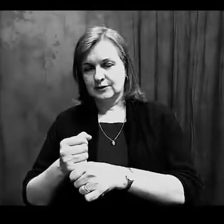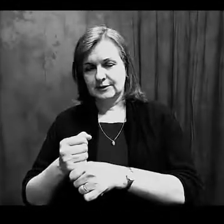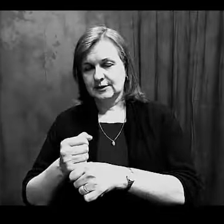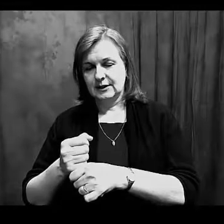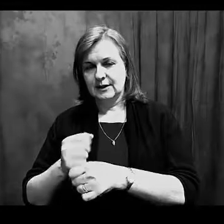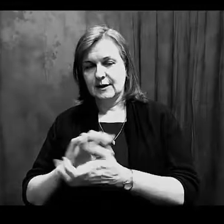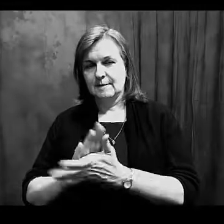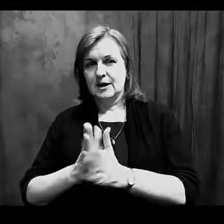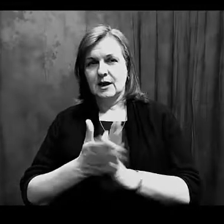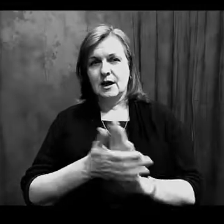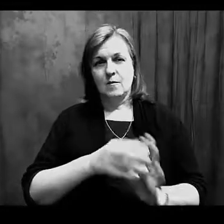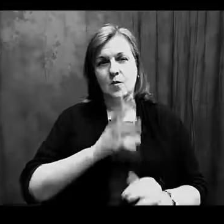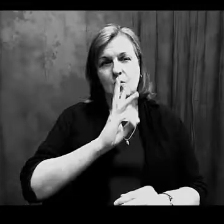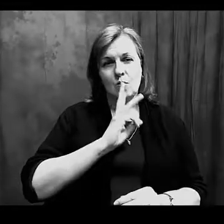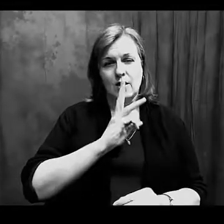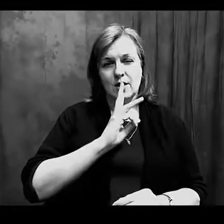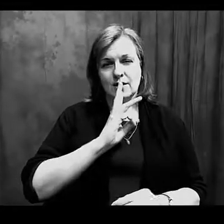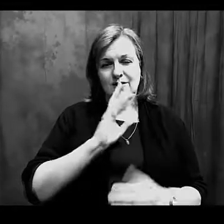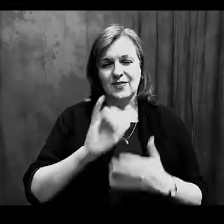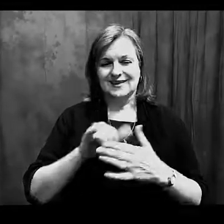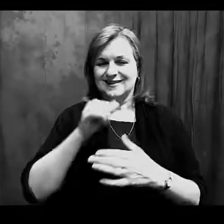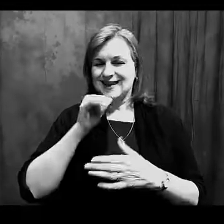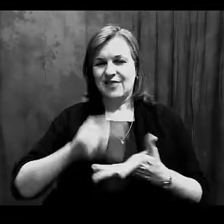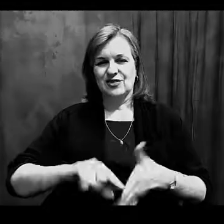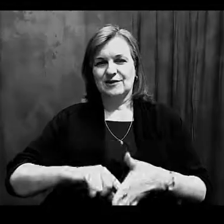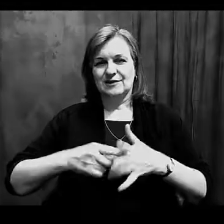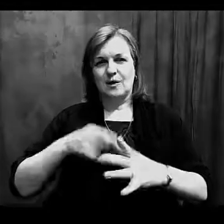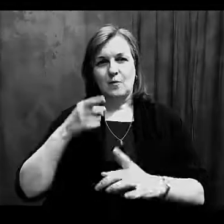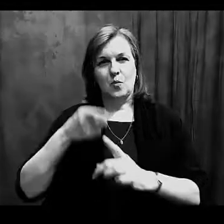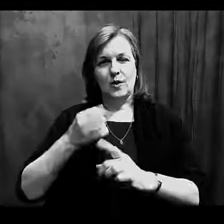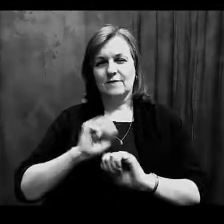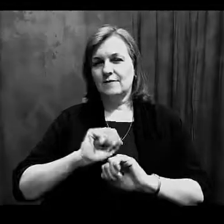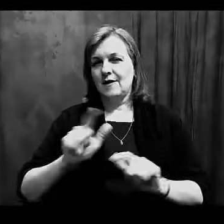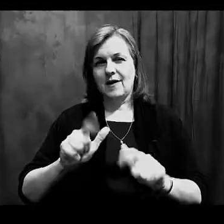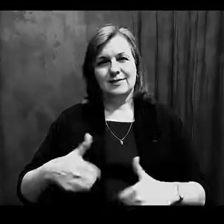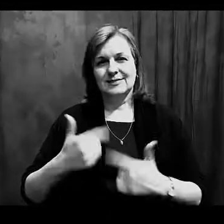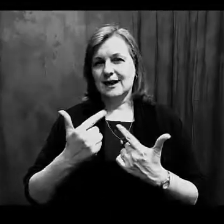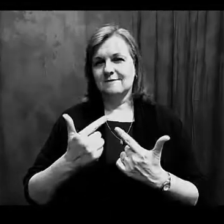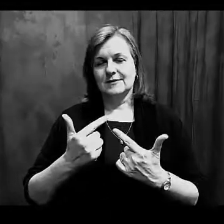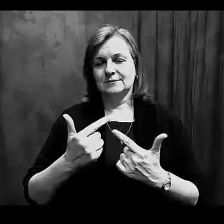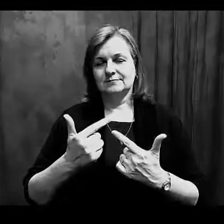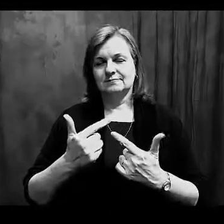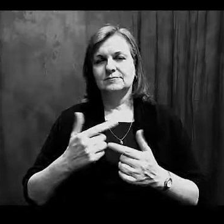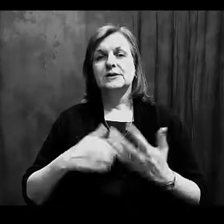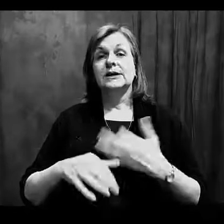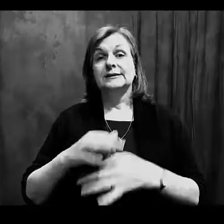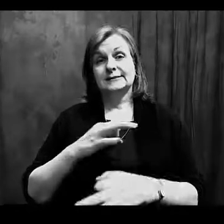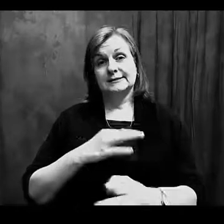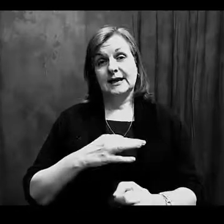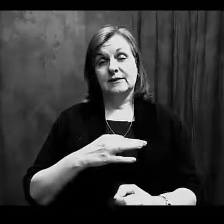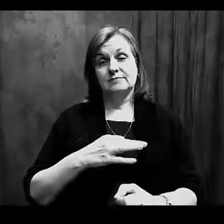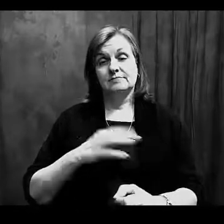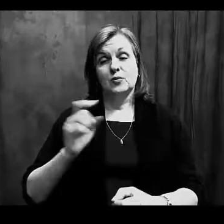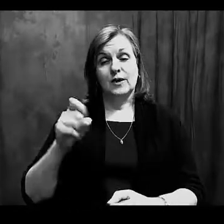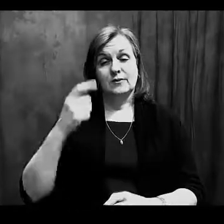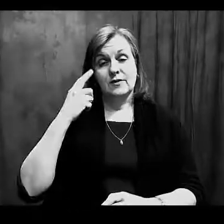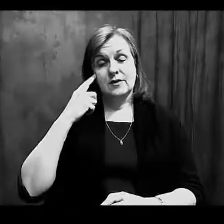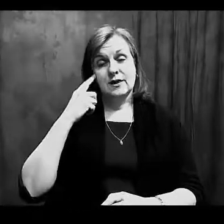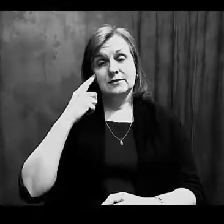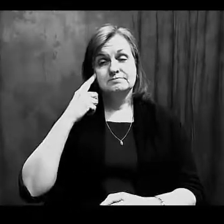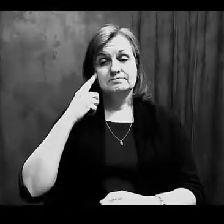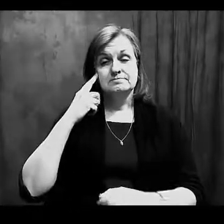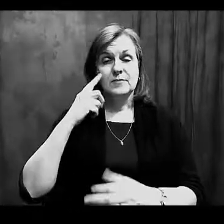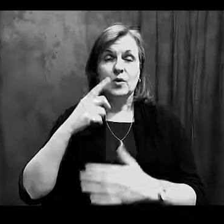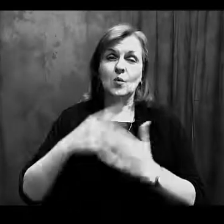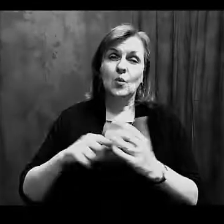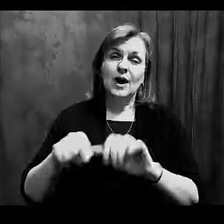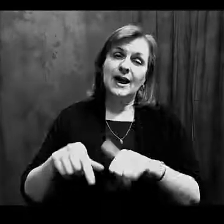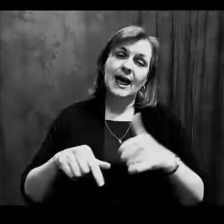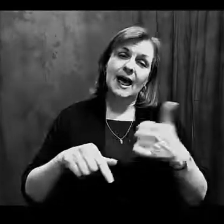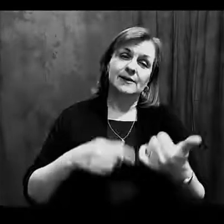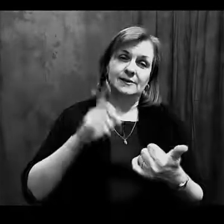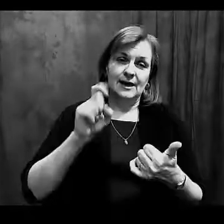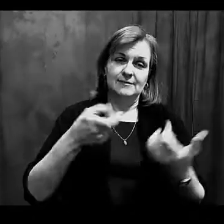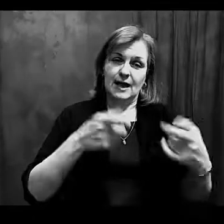in to water as being the starting point for all life instead what we want to think about is the other things you would have to be involved